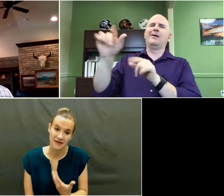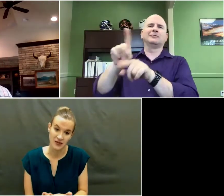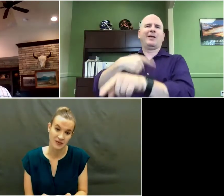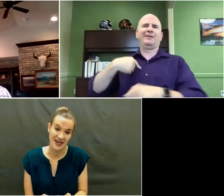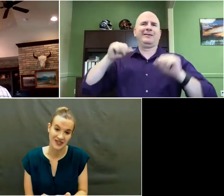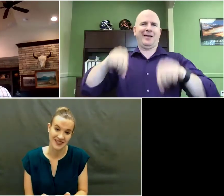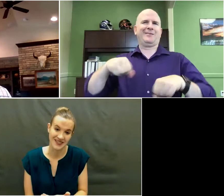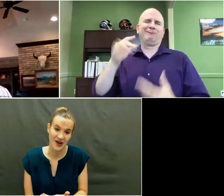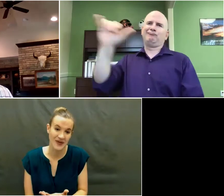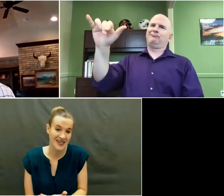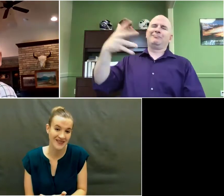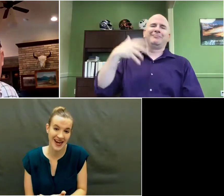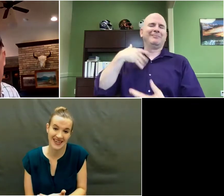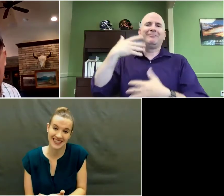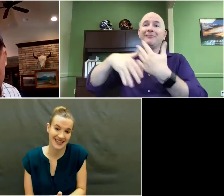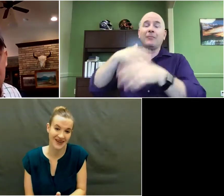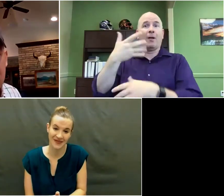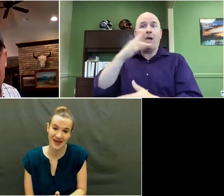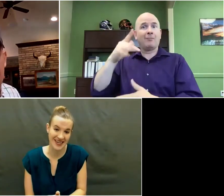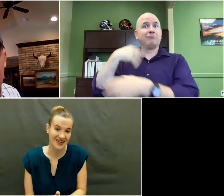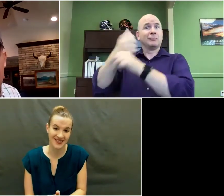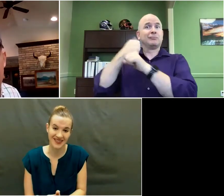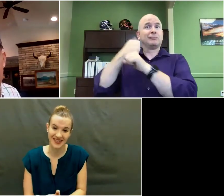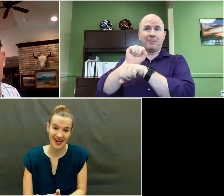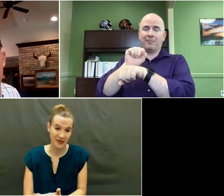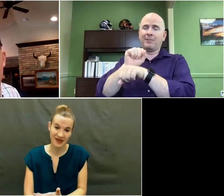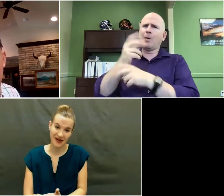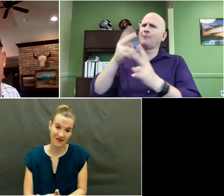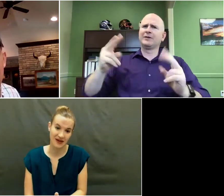discrimination. So because of that, I stayed there for many years. And I worked there for several